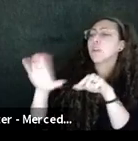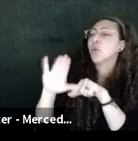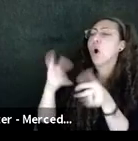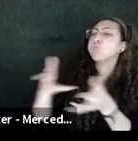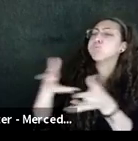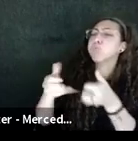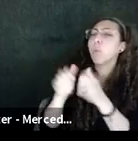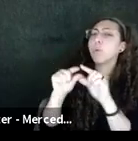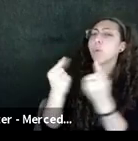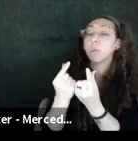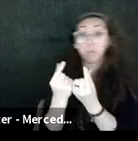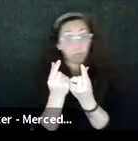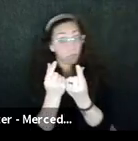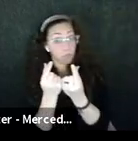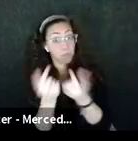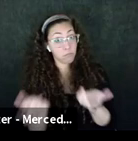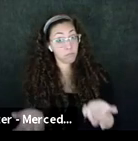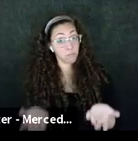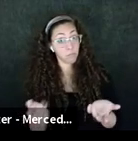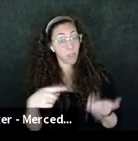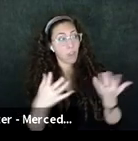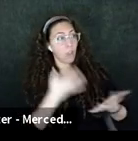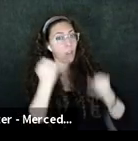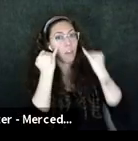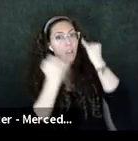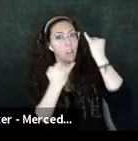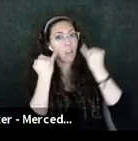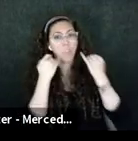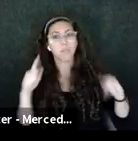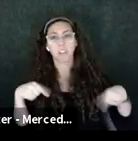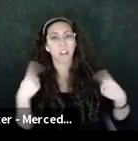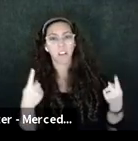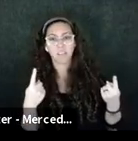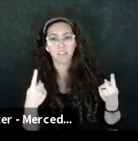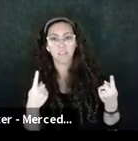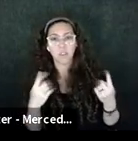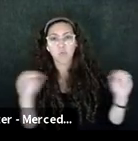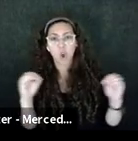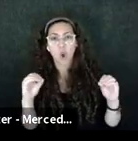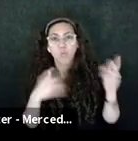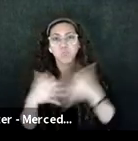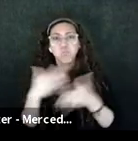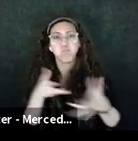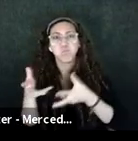Jason Williams: That might be a fearful experience and they don't necessarily have experiences working as a team.